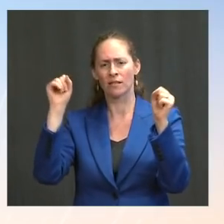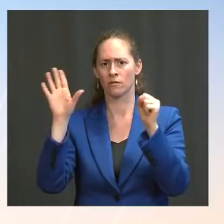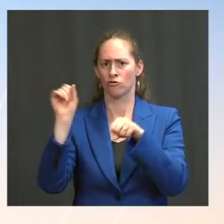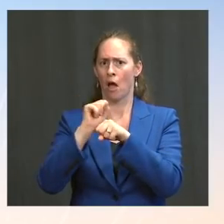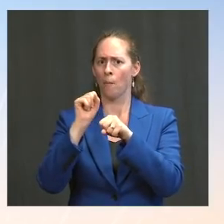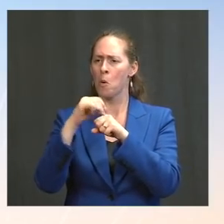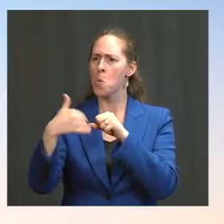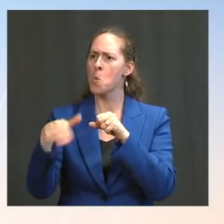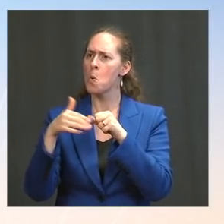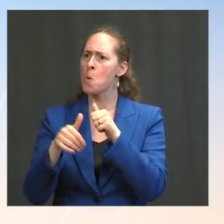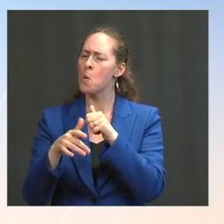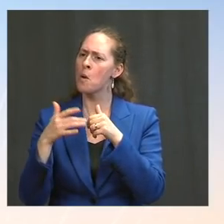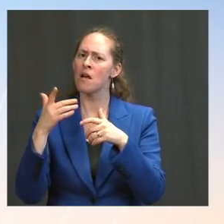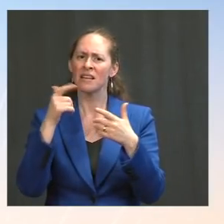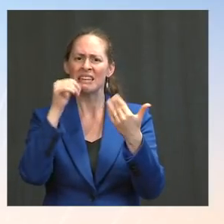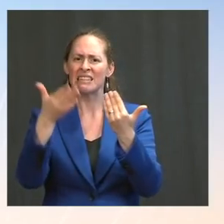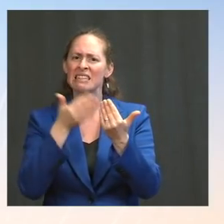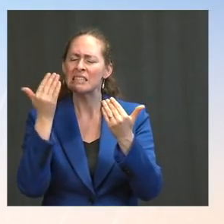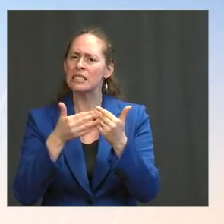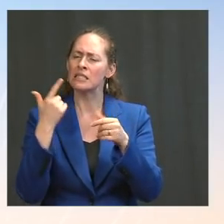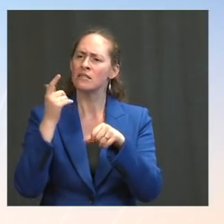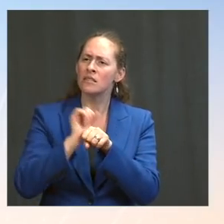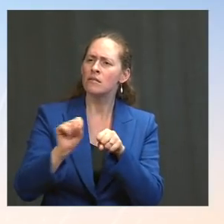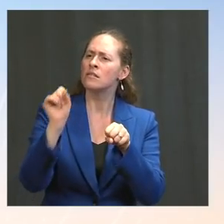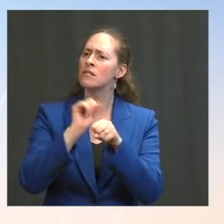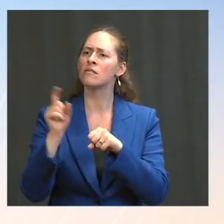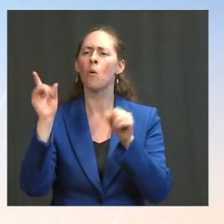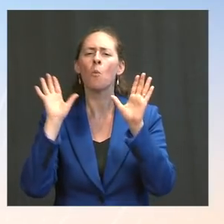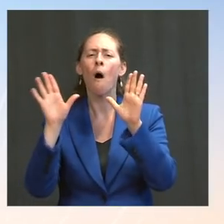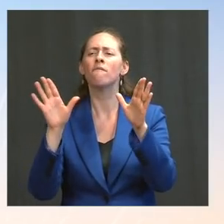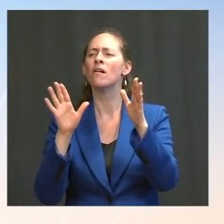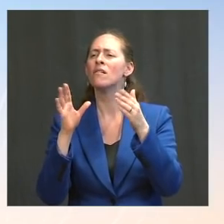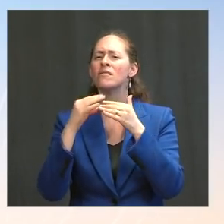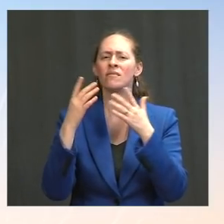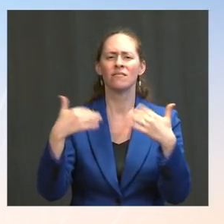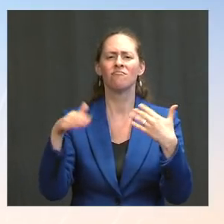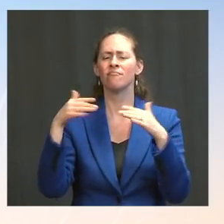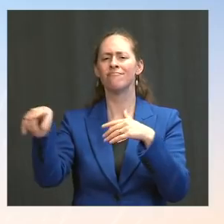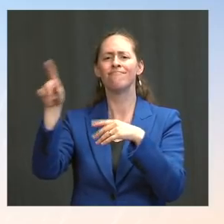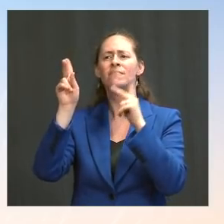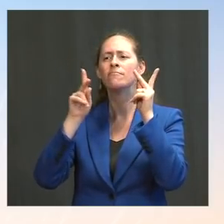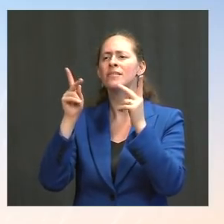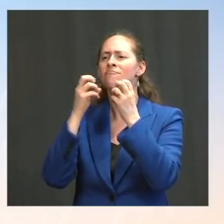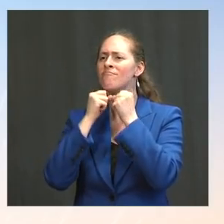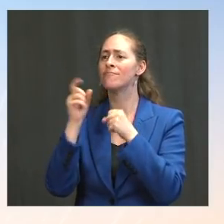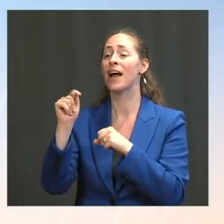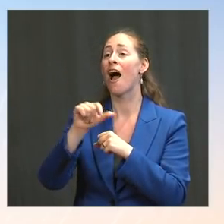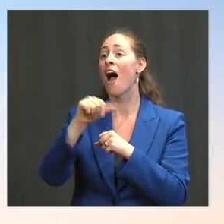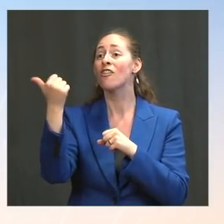and she has a great, supportive team of people around her. But other than that, I'm not going to have any more comments on those reports. The Press: Okay.